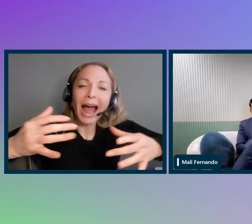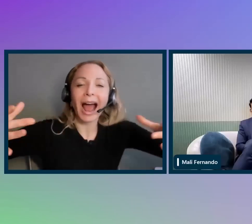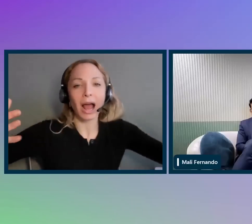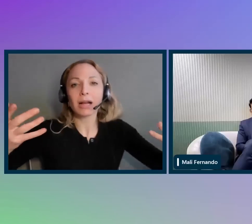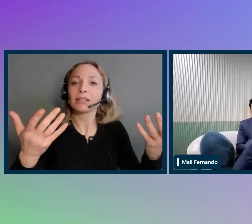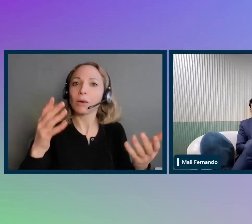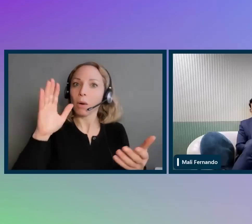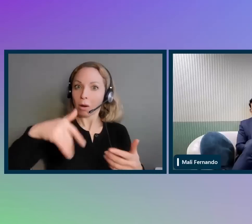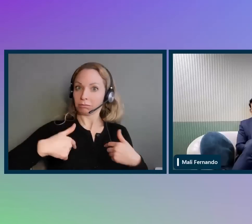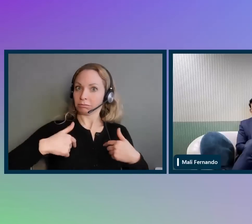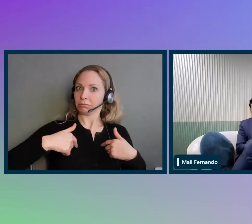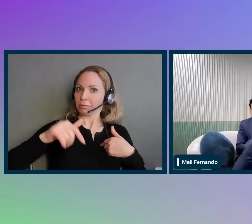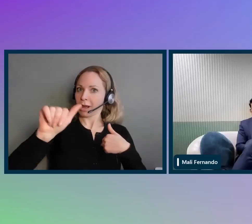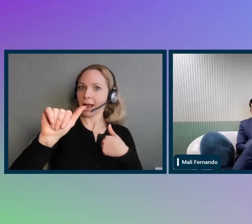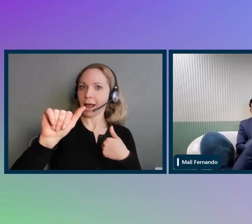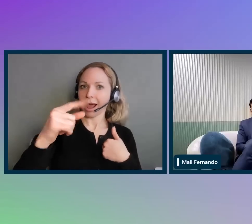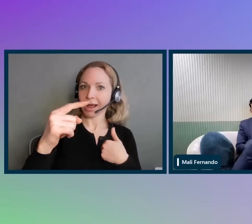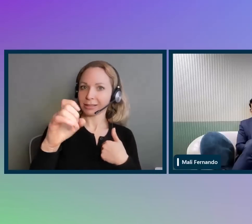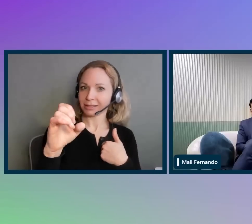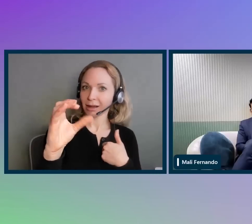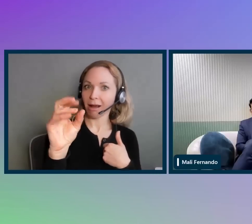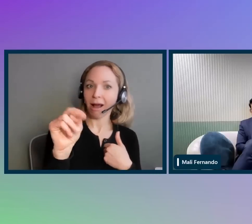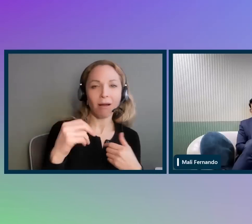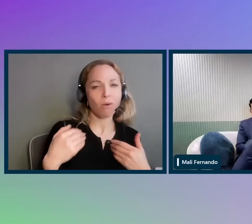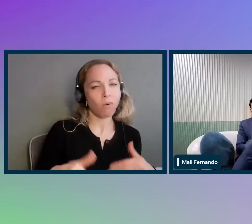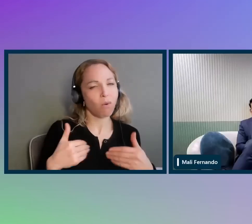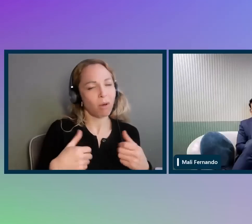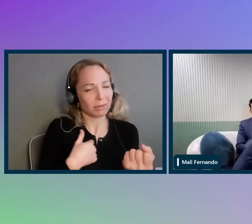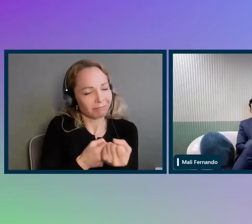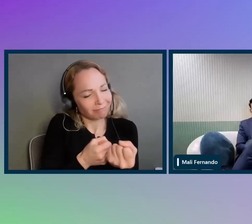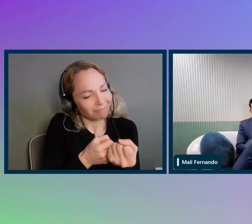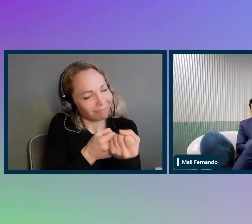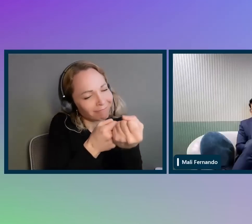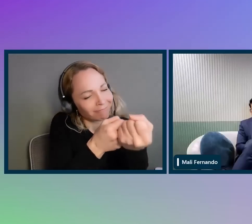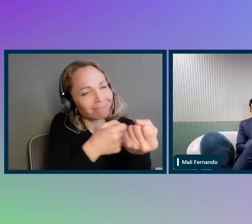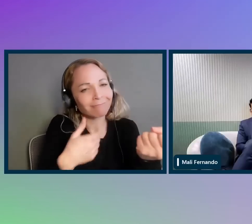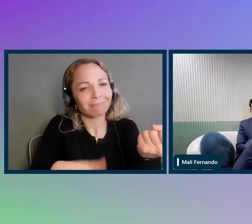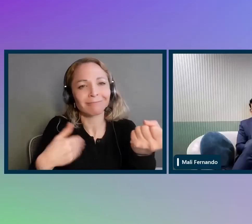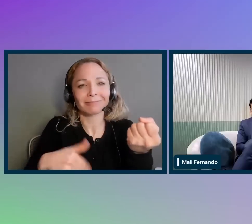and my heart from 25 years ago. So please tell me what you're doing